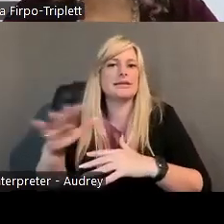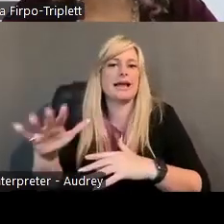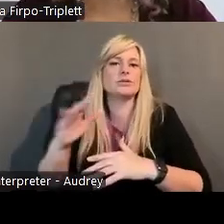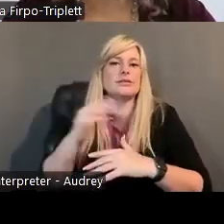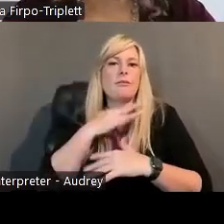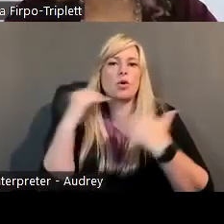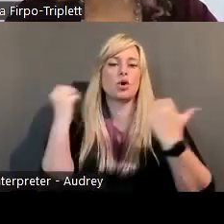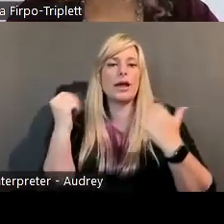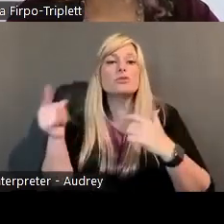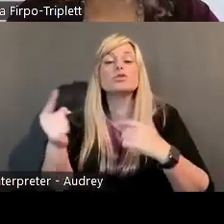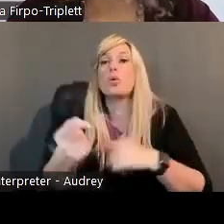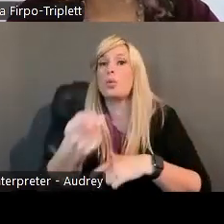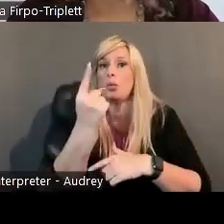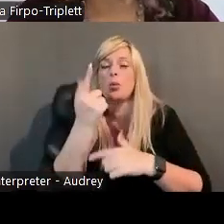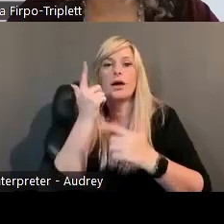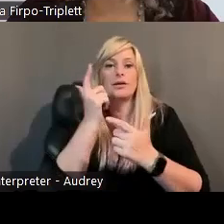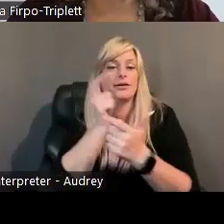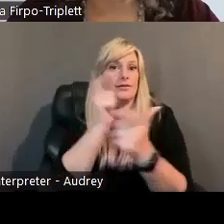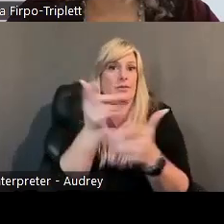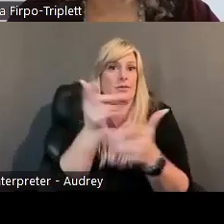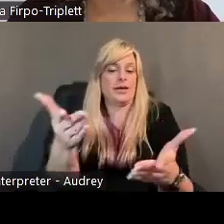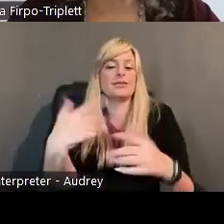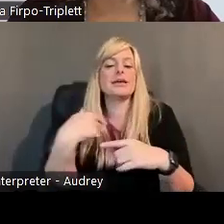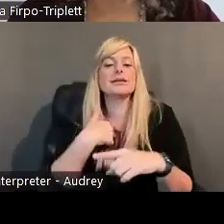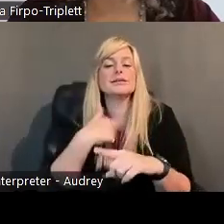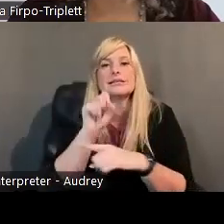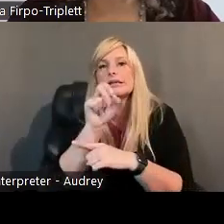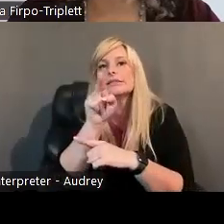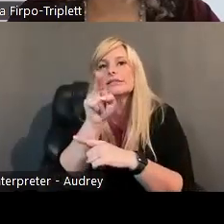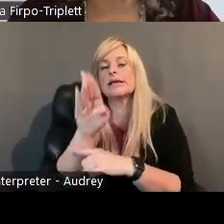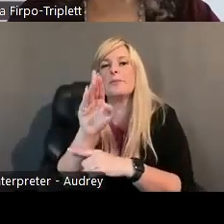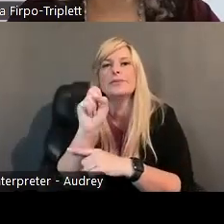was the emergence of a subsection of videos called Meet in the Middle Videos.